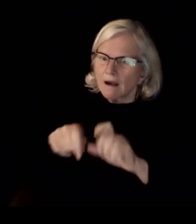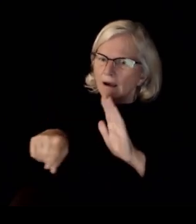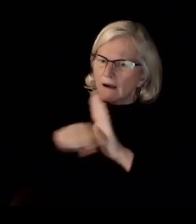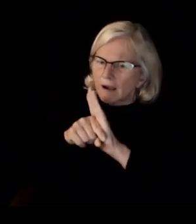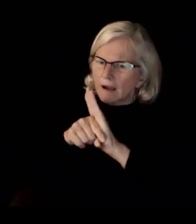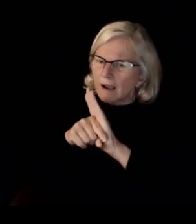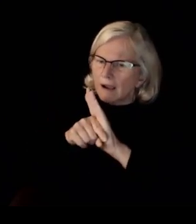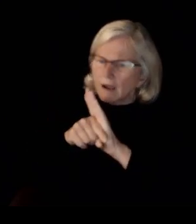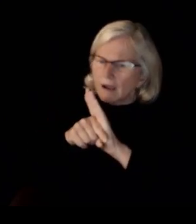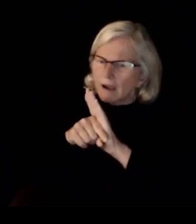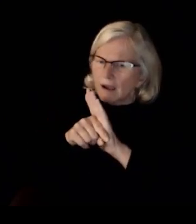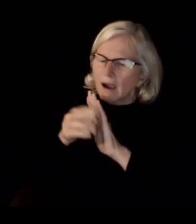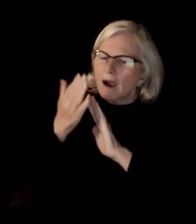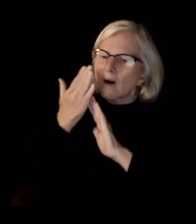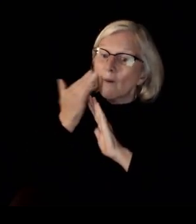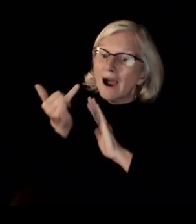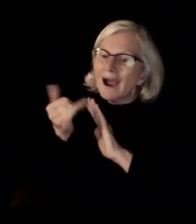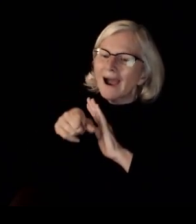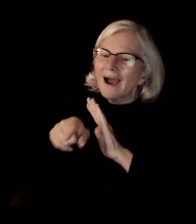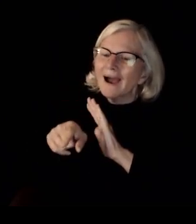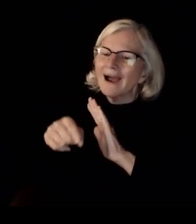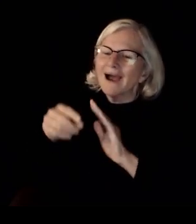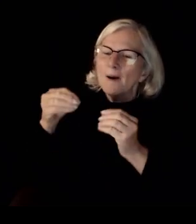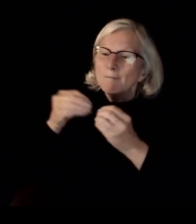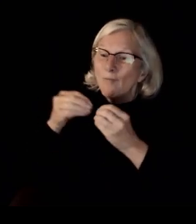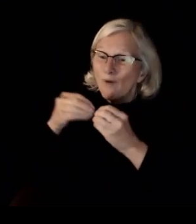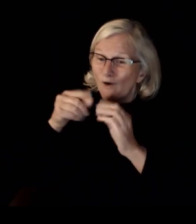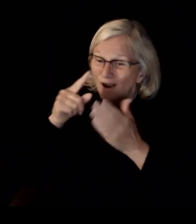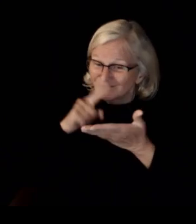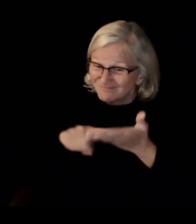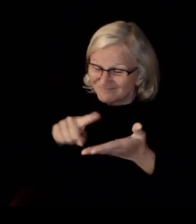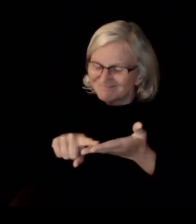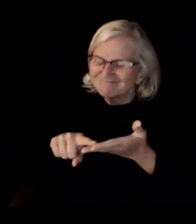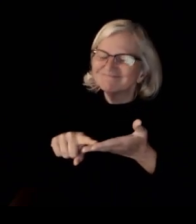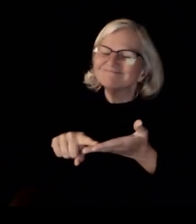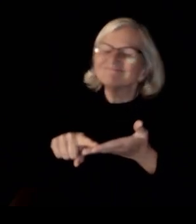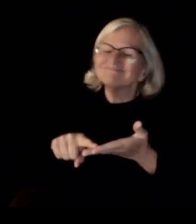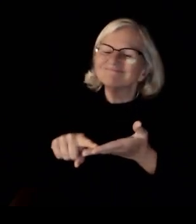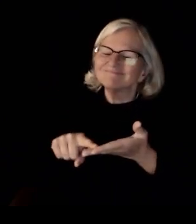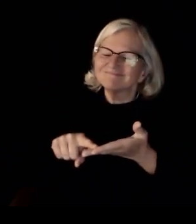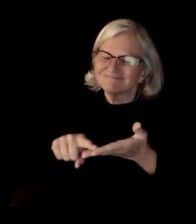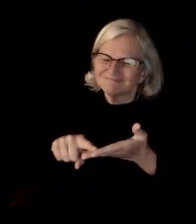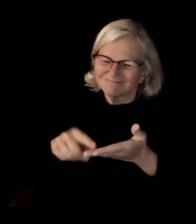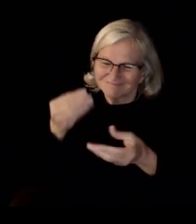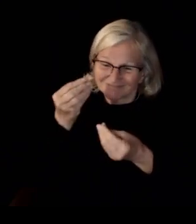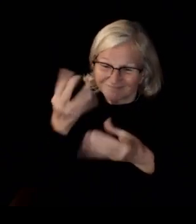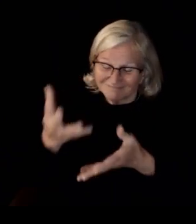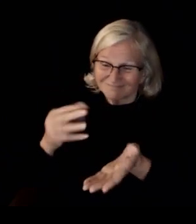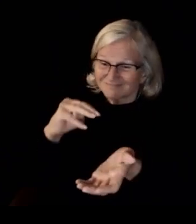today to providers alerting them to the fact that if they're testing for COVID in the people